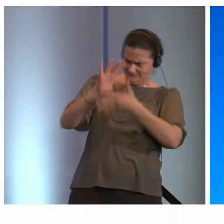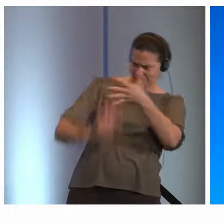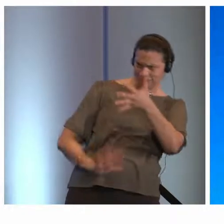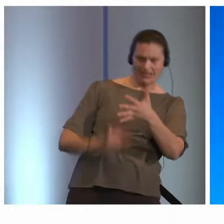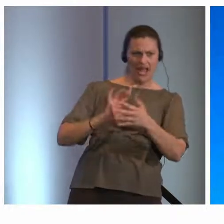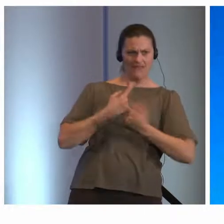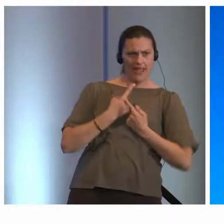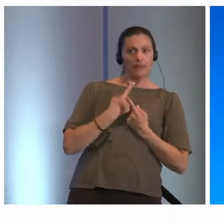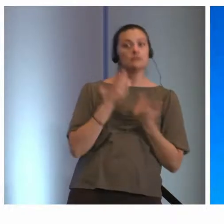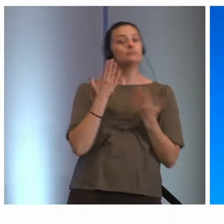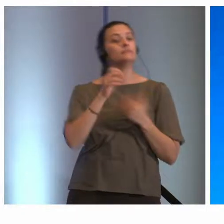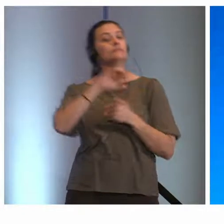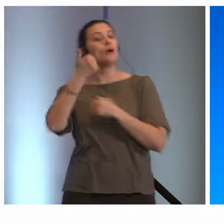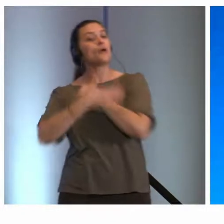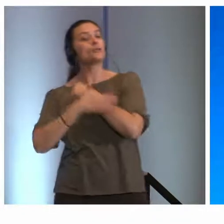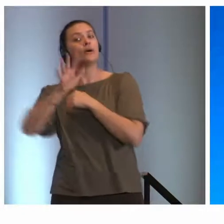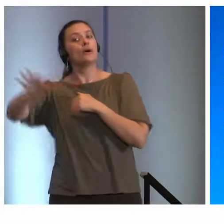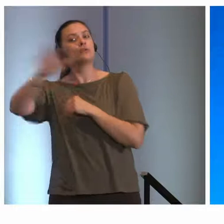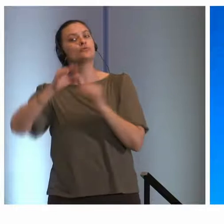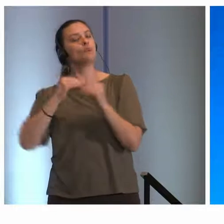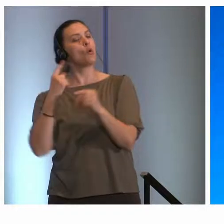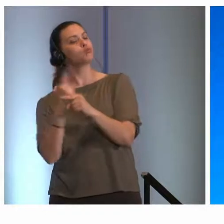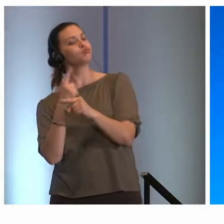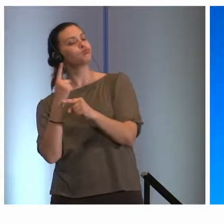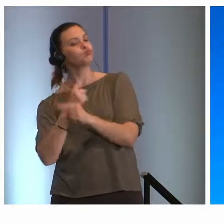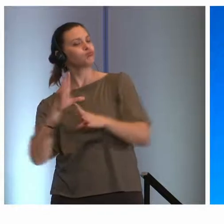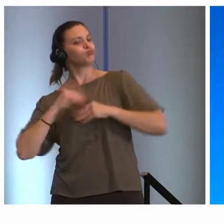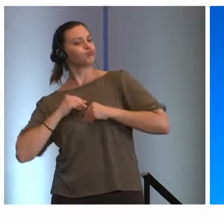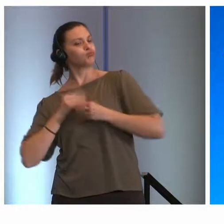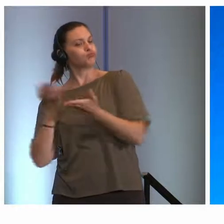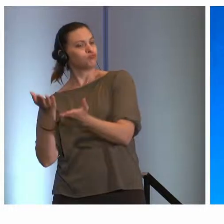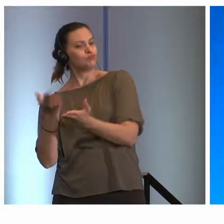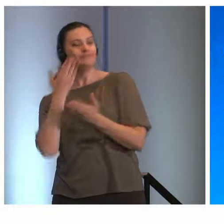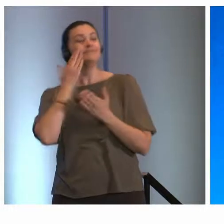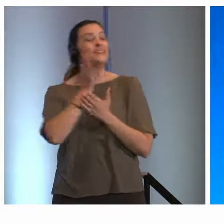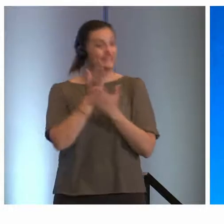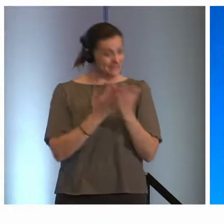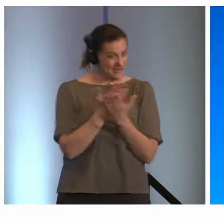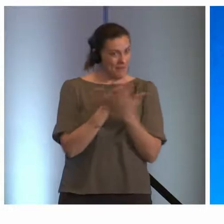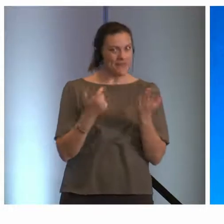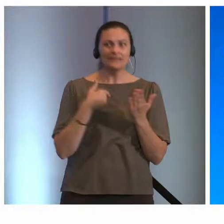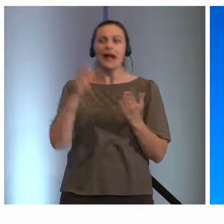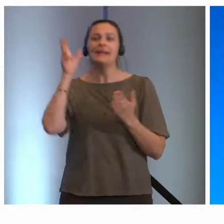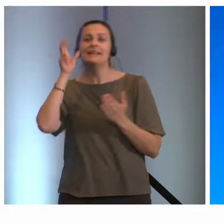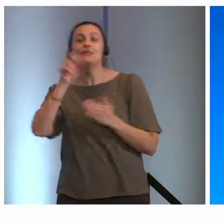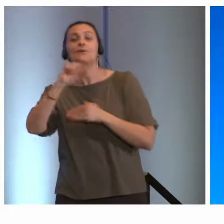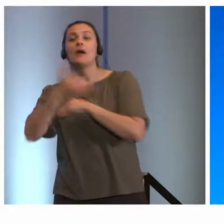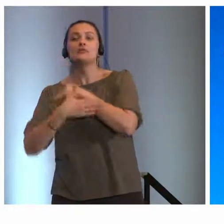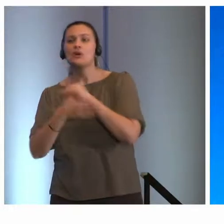it might be offensive here is not as offensive in other countries so, certain things, I've discovered haven't been